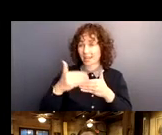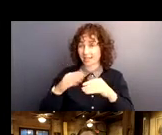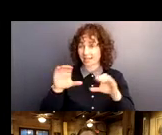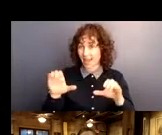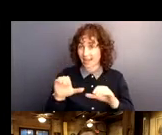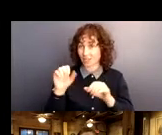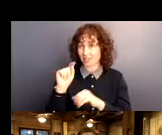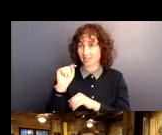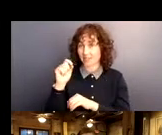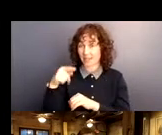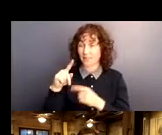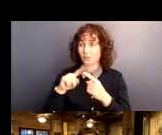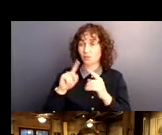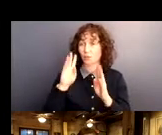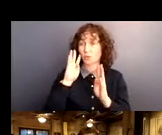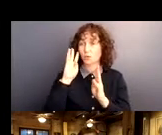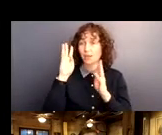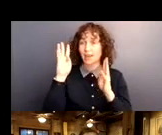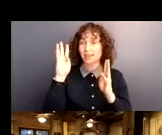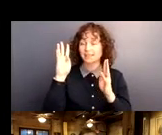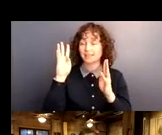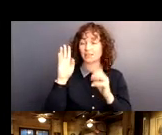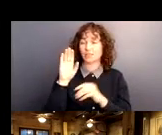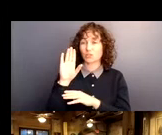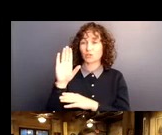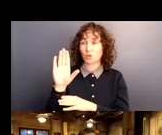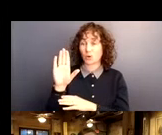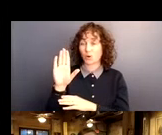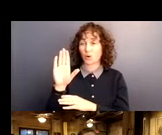Is to create your very own transition